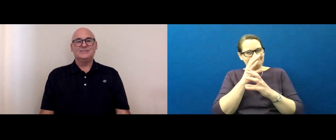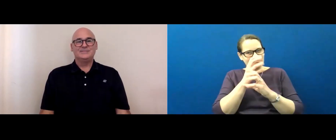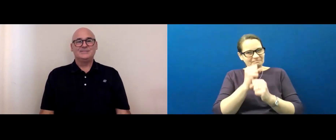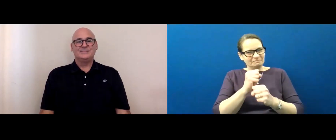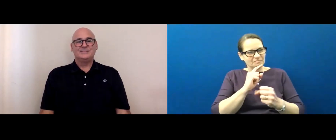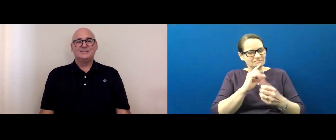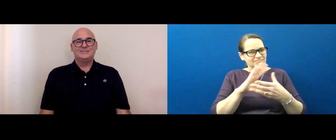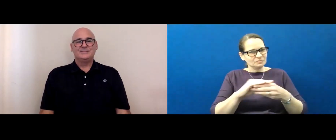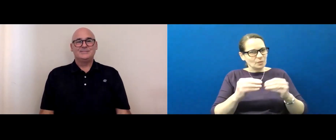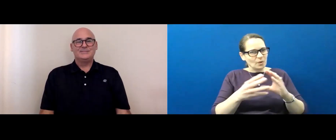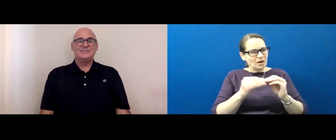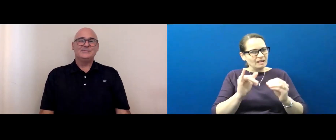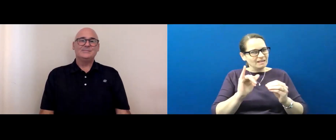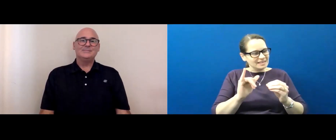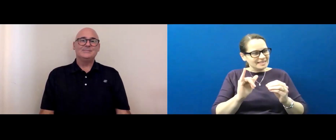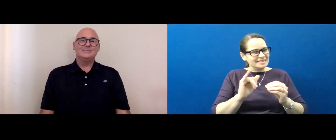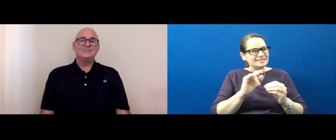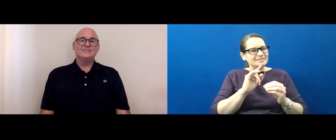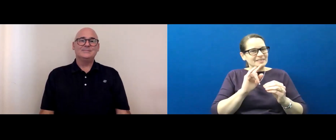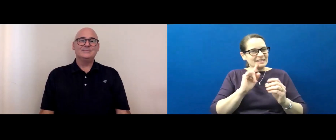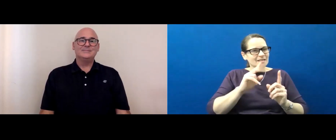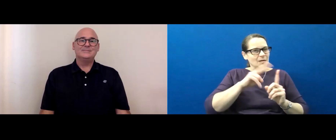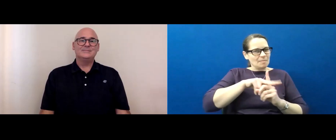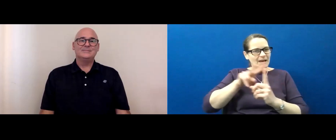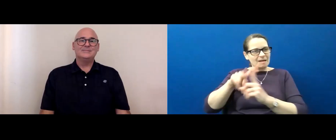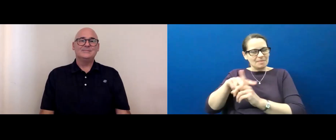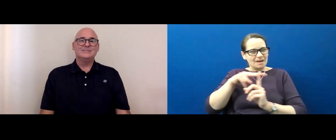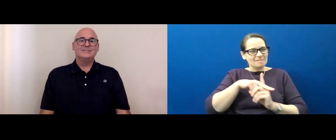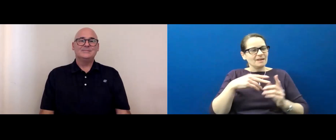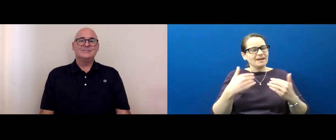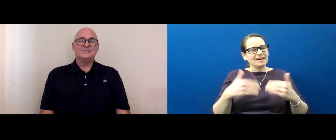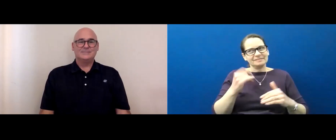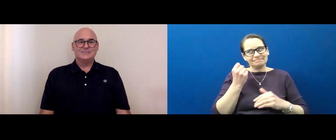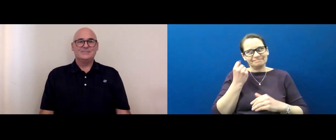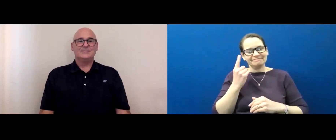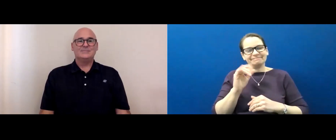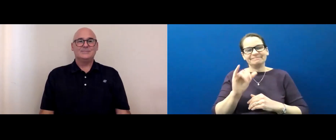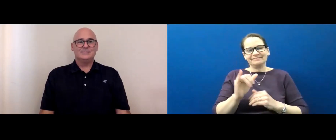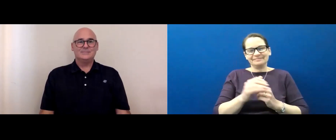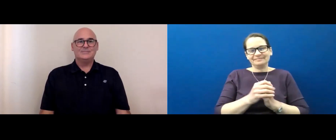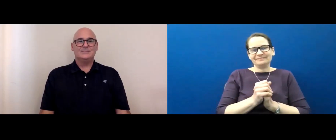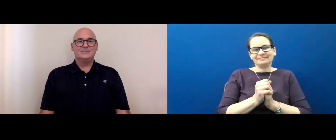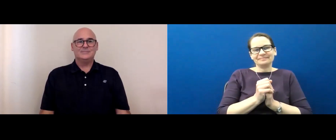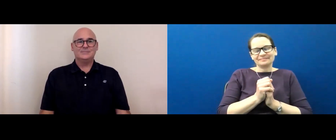wow that's really fascinating story Bruce that applies to so many things interesting